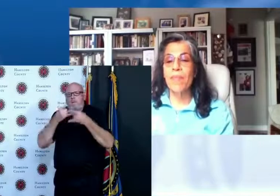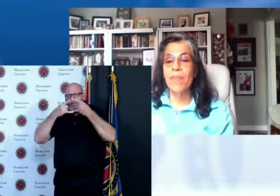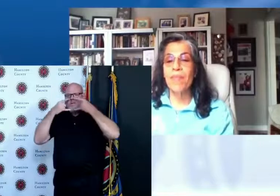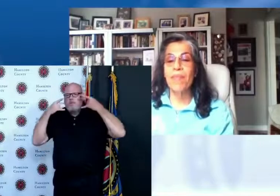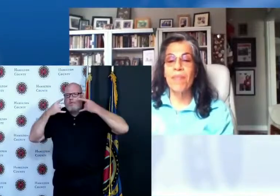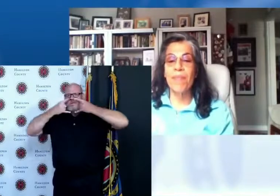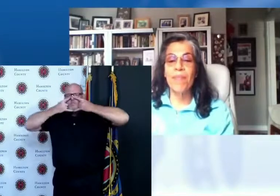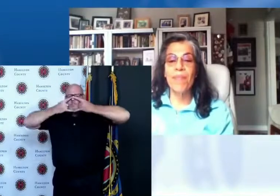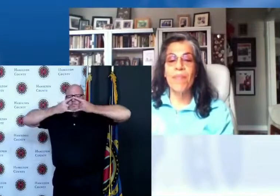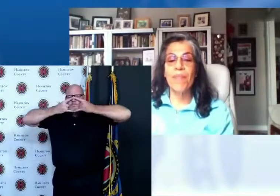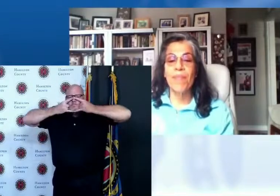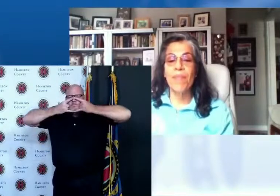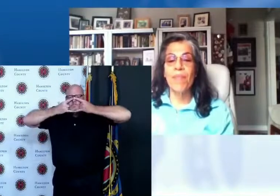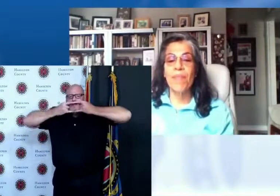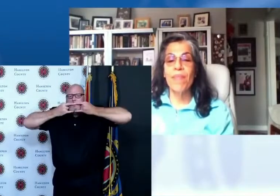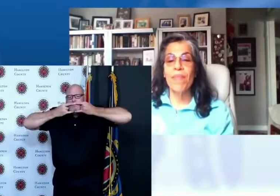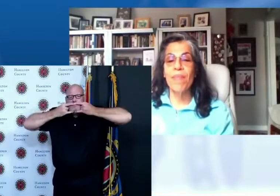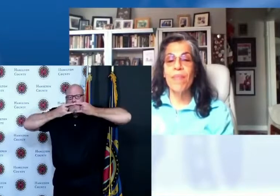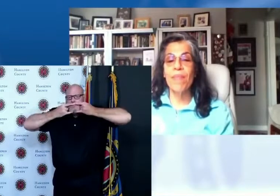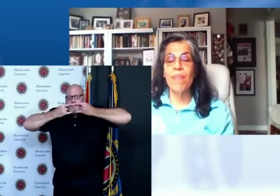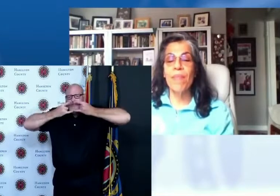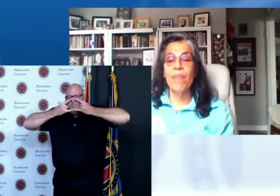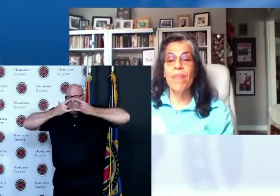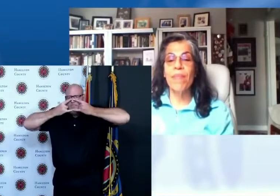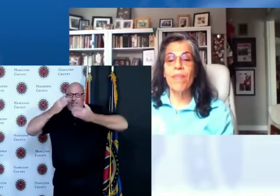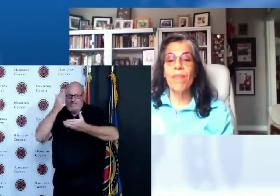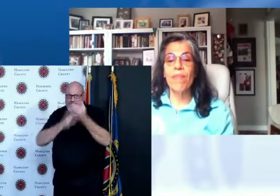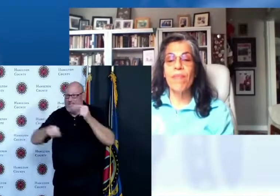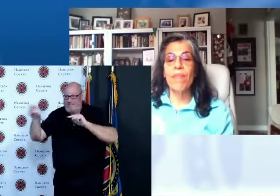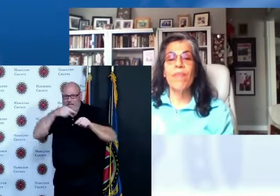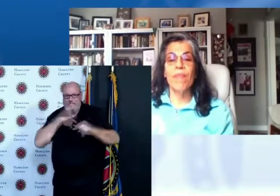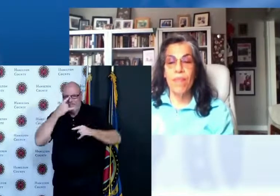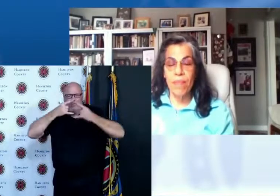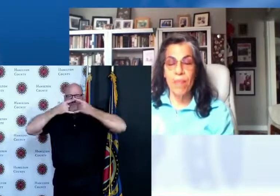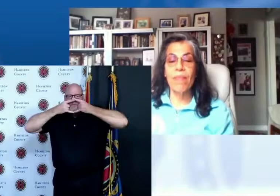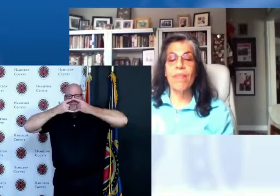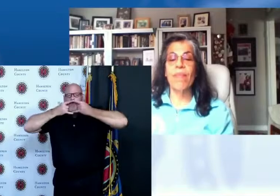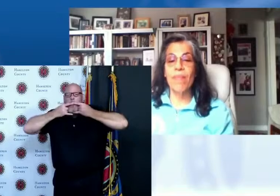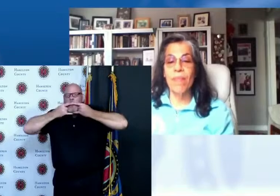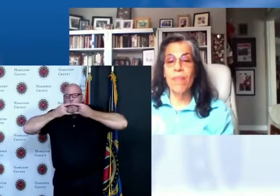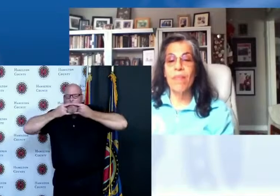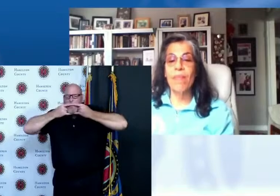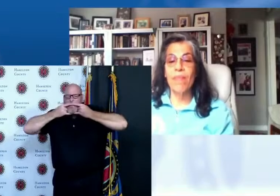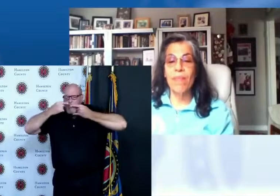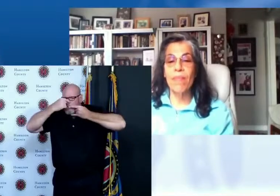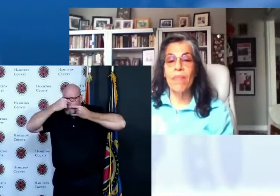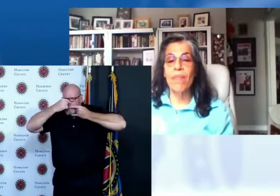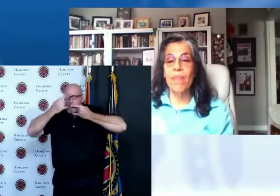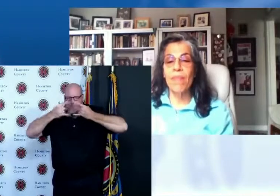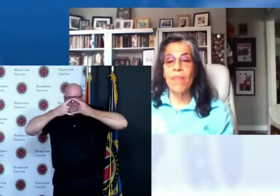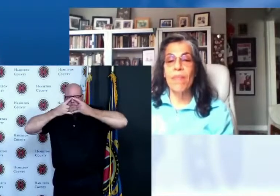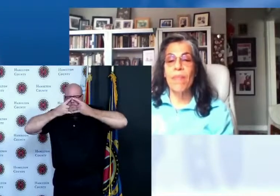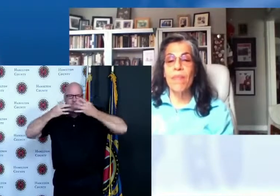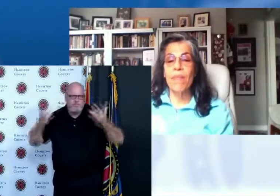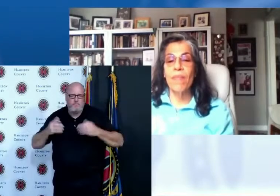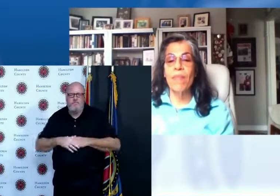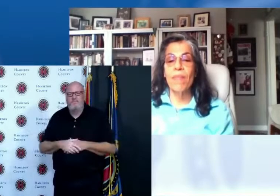that don't have masks or have the nose hanging out which is clearly not the right way to do things but overall I think folks are still trying really hard in our community